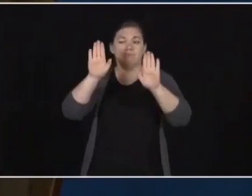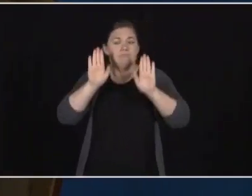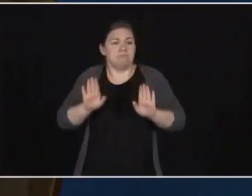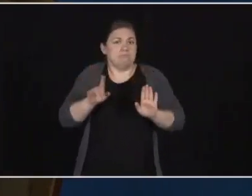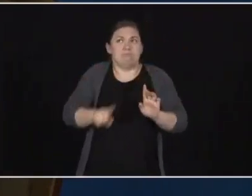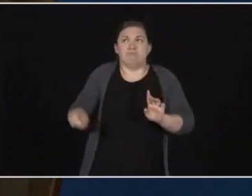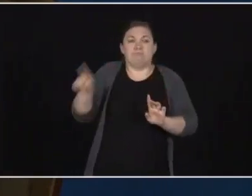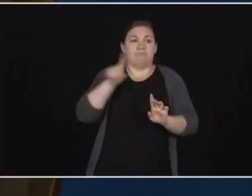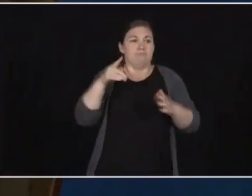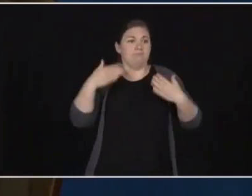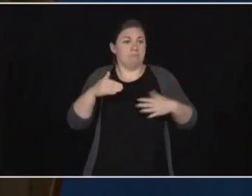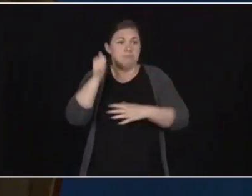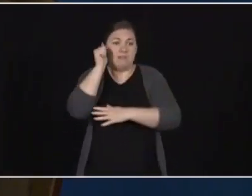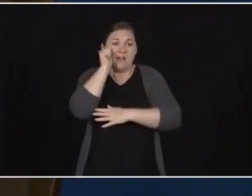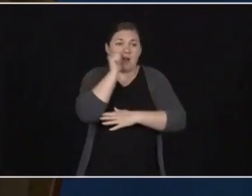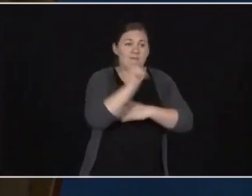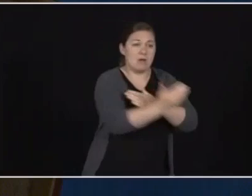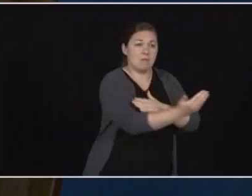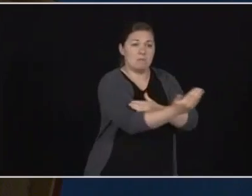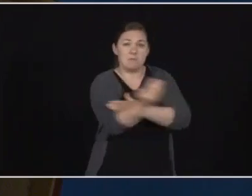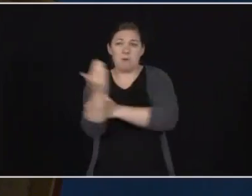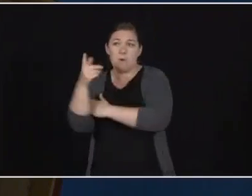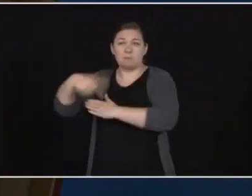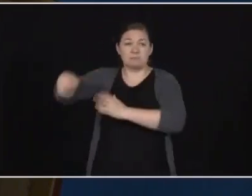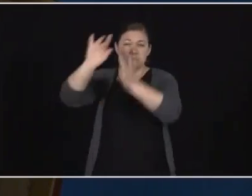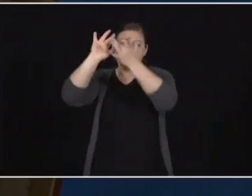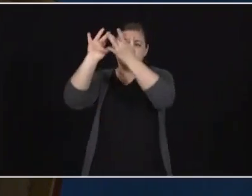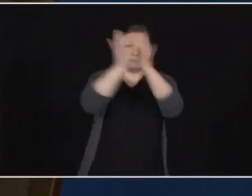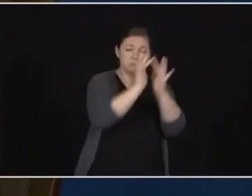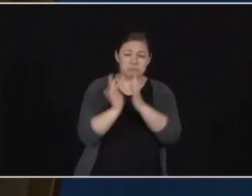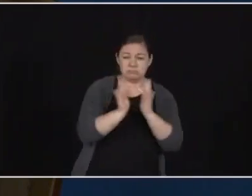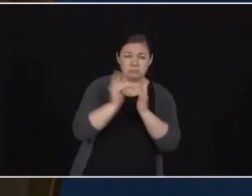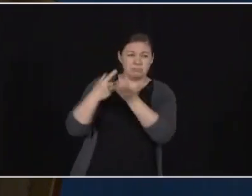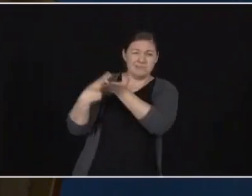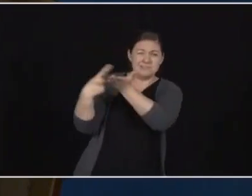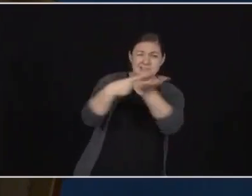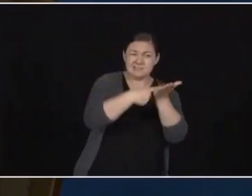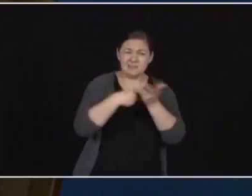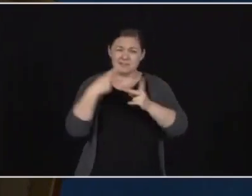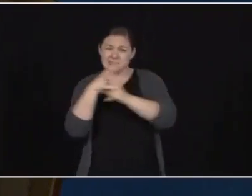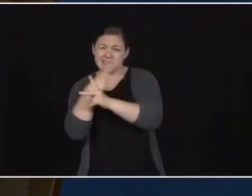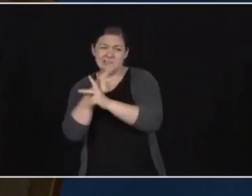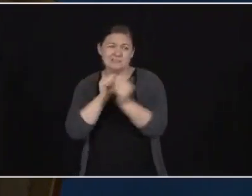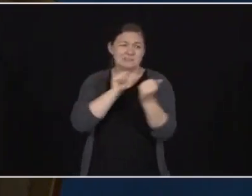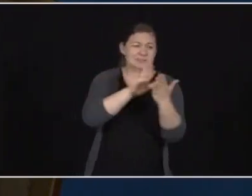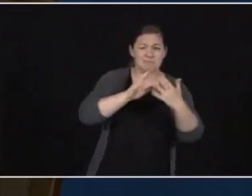You might imagine that creating a network of 131 assessment centers. A little over 20 labs and a very large geography